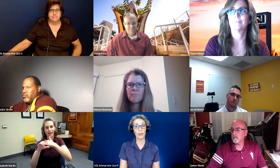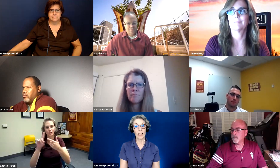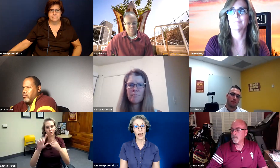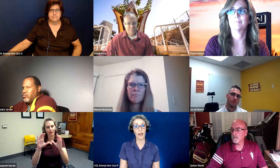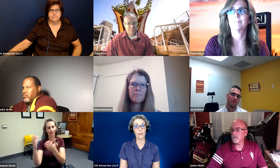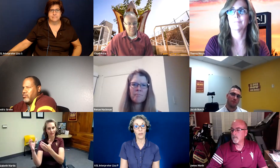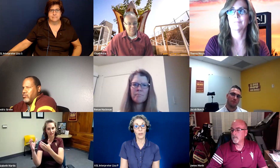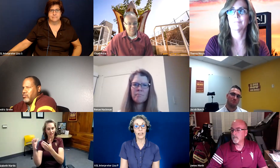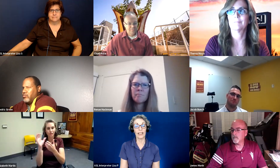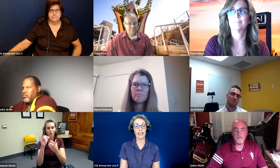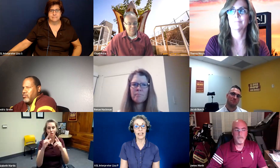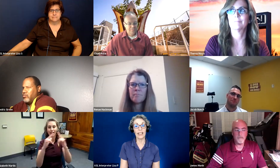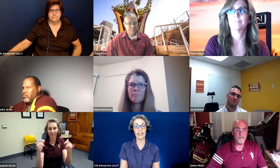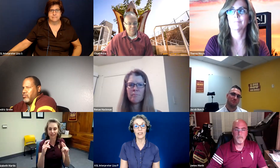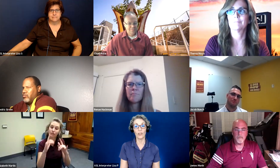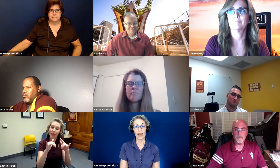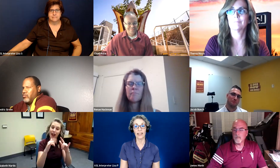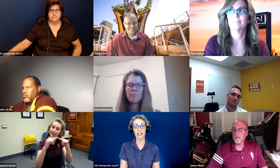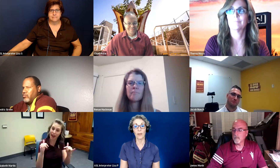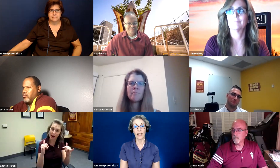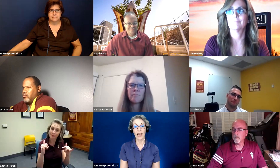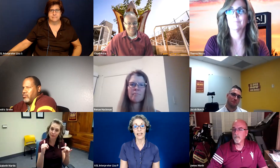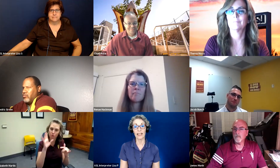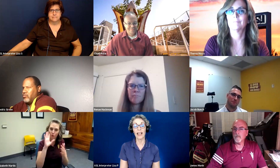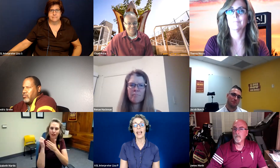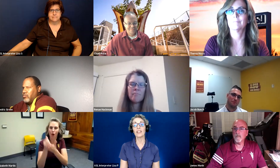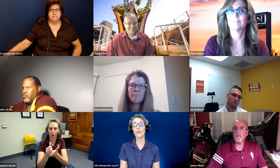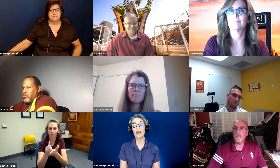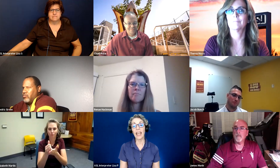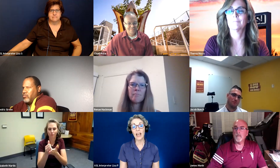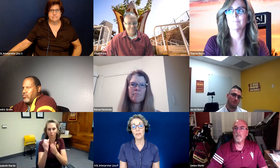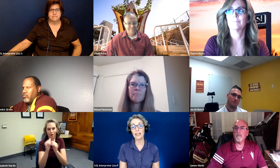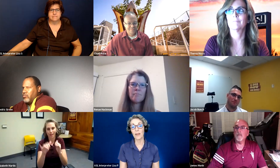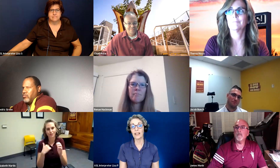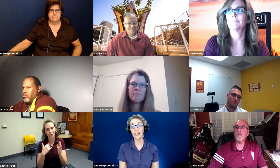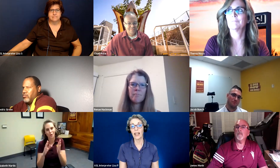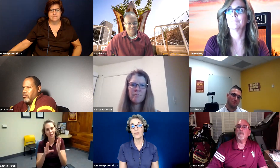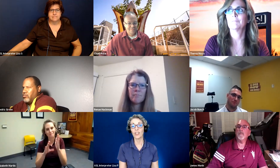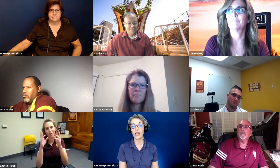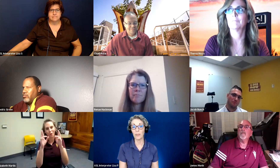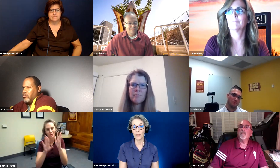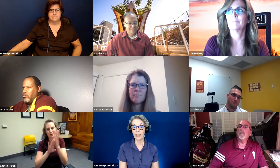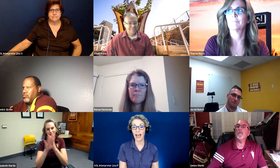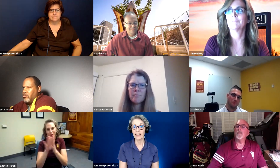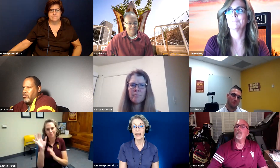become really the key to accessing my classes. And so the camp is something that I envisioned helping with that.